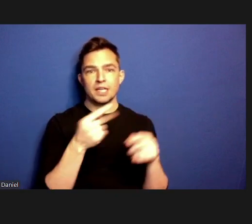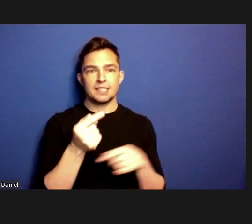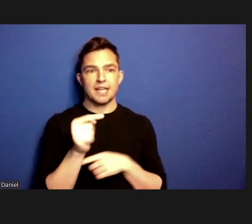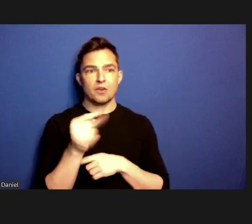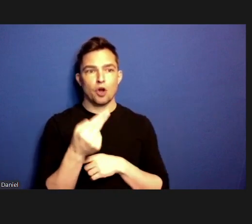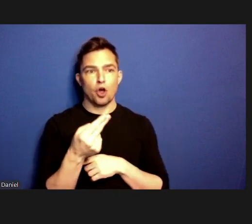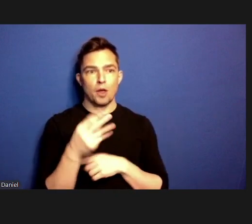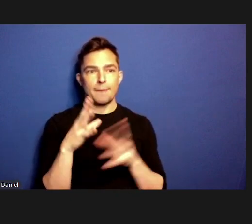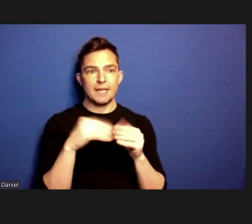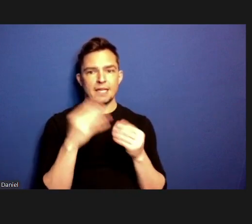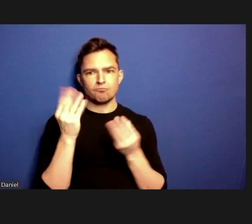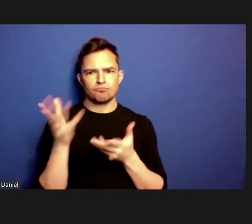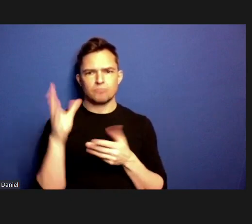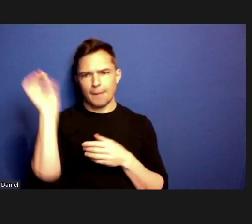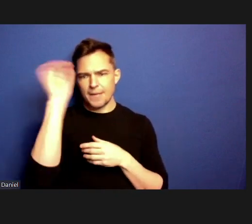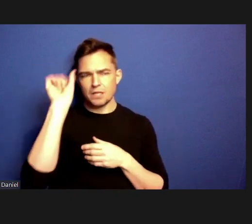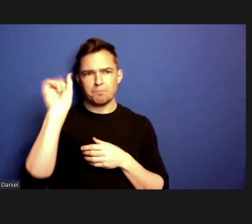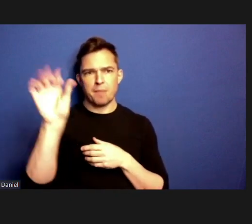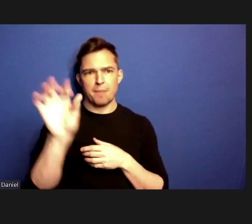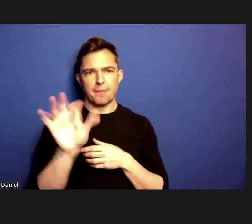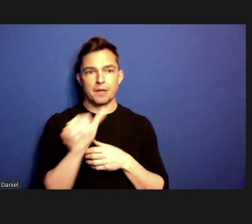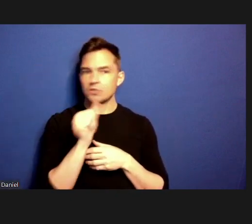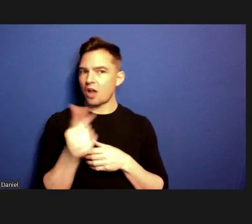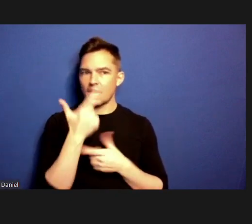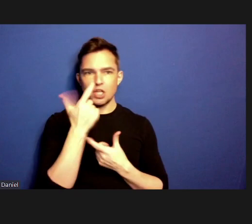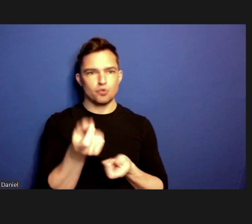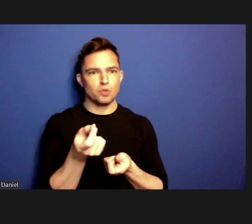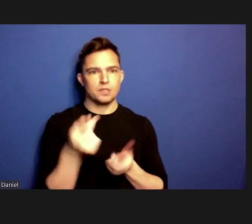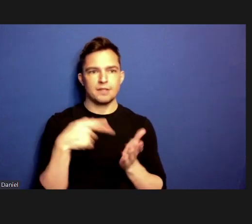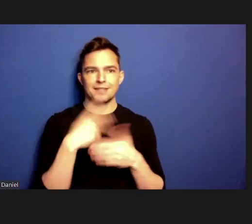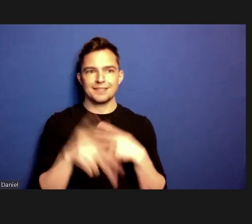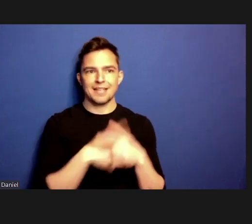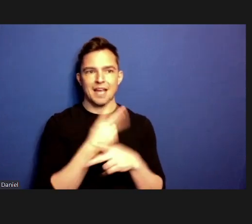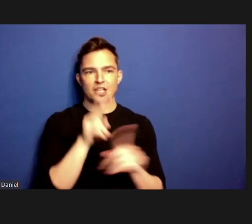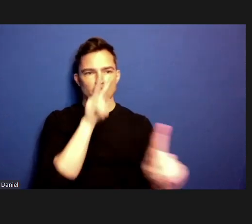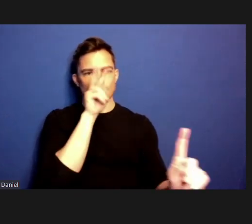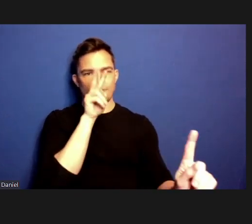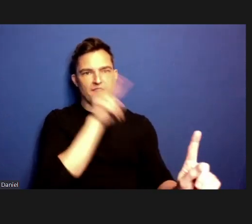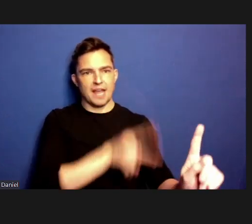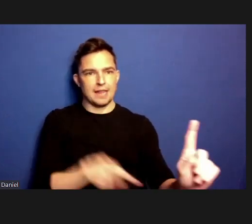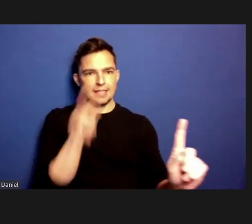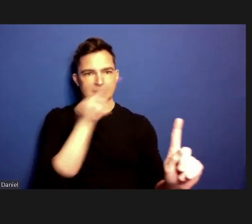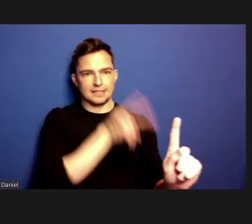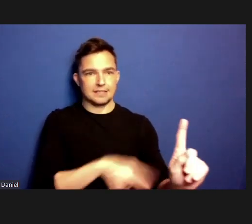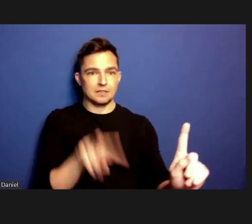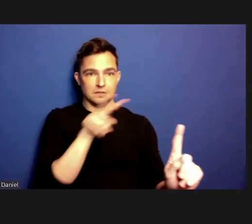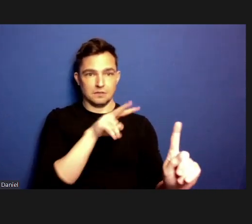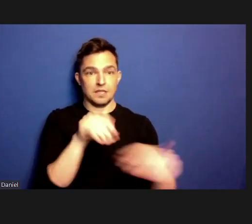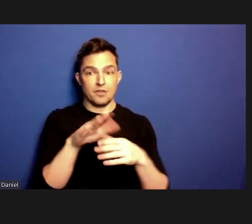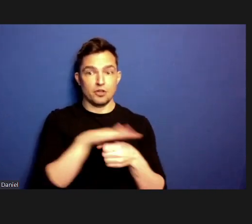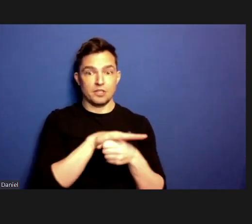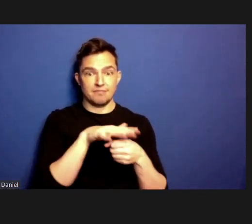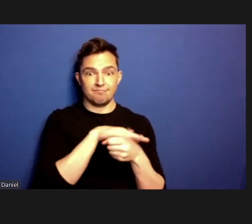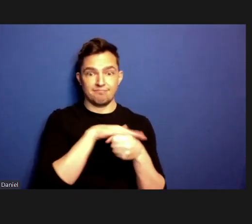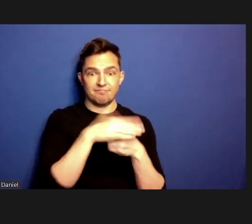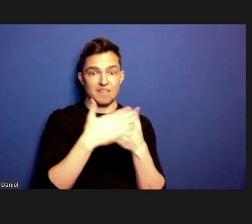opinions be known that they were not interested in this kind of surveillance in their neighbourhood.